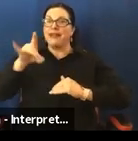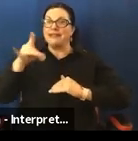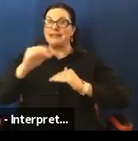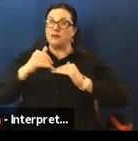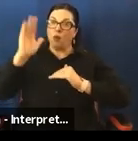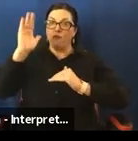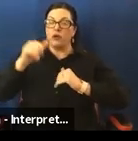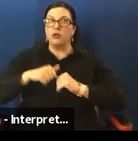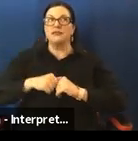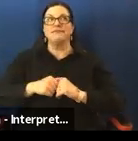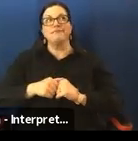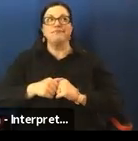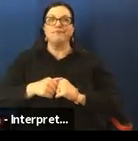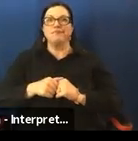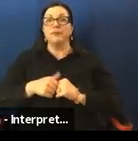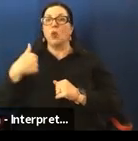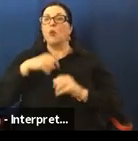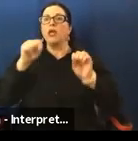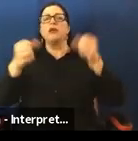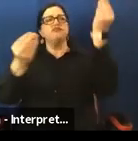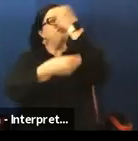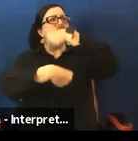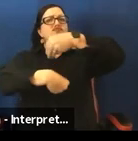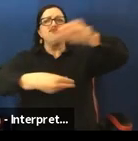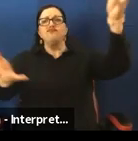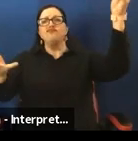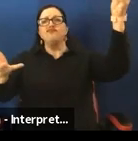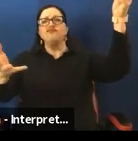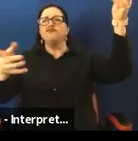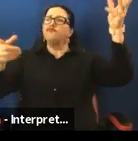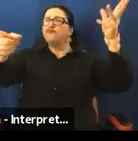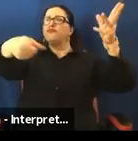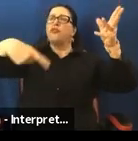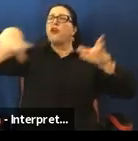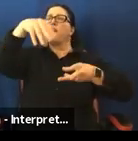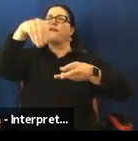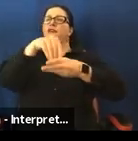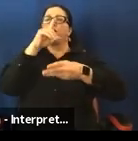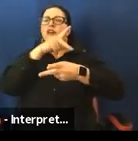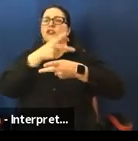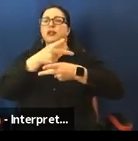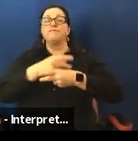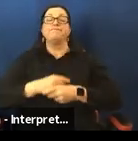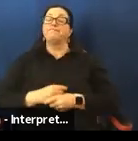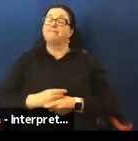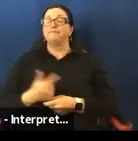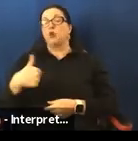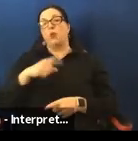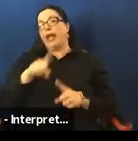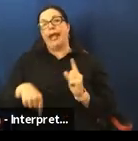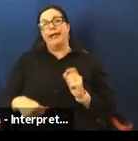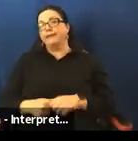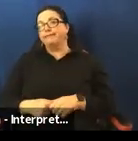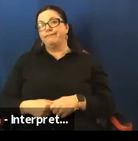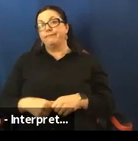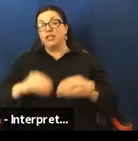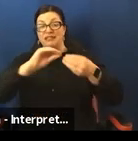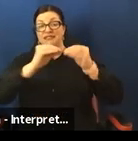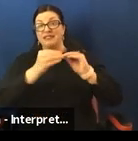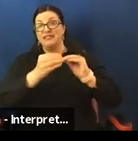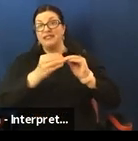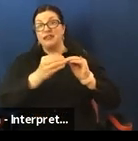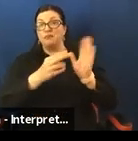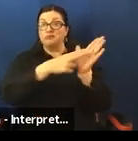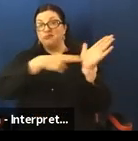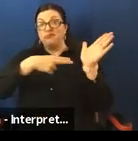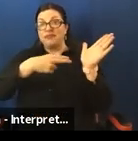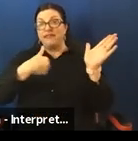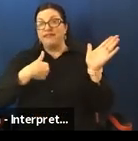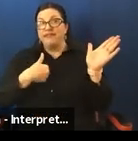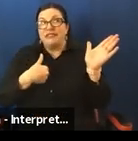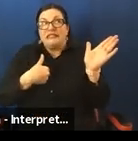Jason Williams: We can't just blast it out there and say, Oh yeah, all these kids are in care because that's their story to tell. And so it's really hard to put a number on that. I'm Veronica might know. I don't know, Veronica. If you know how many kids are in care.